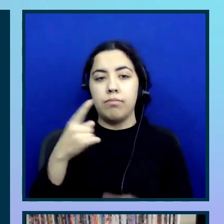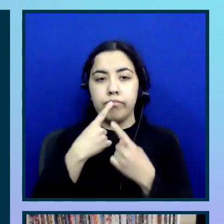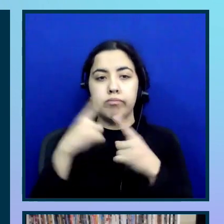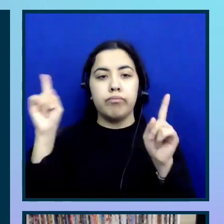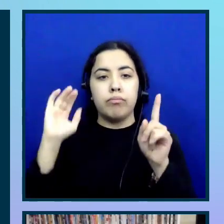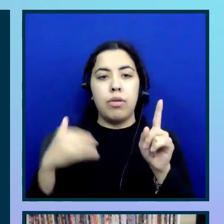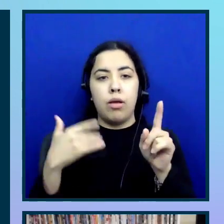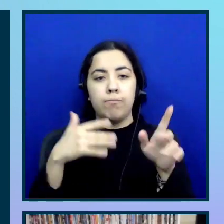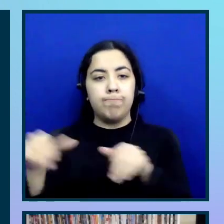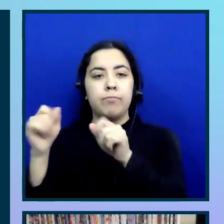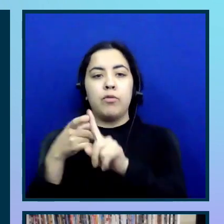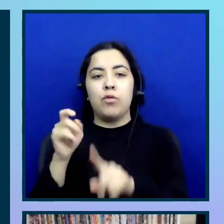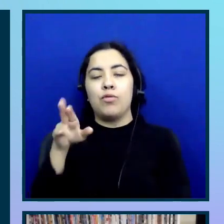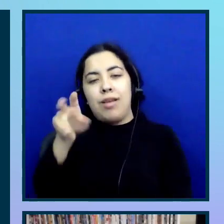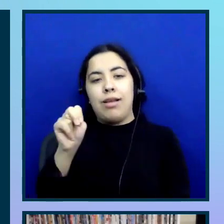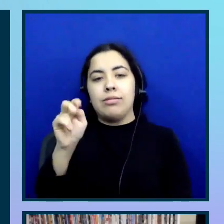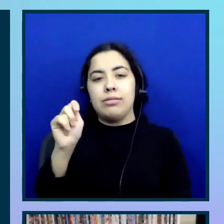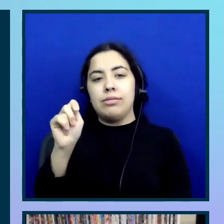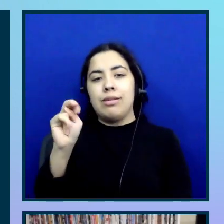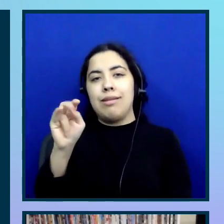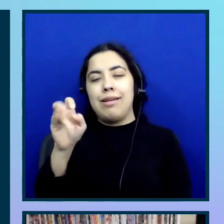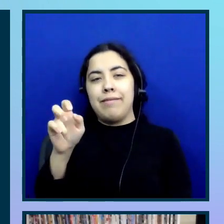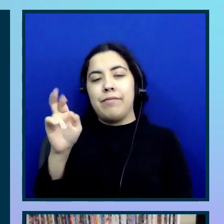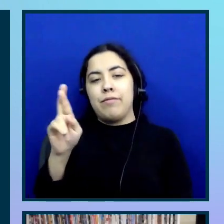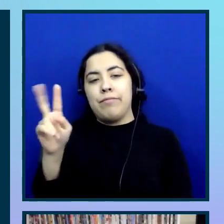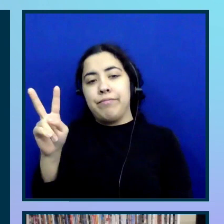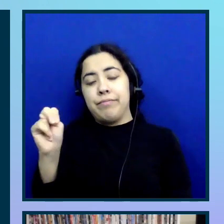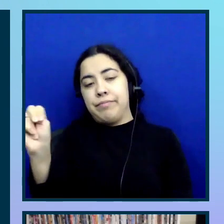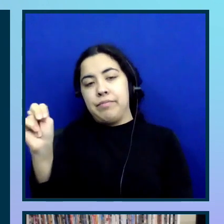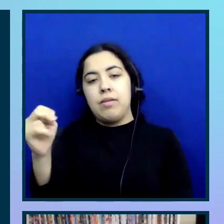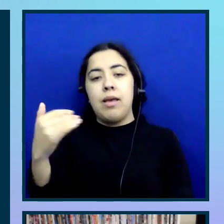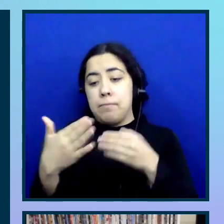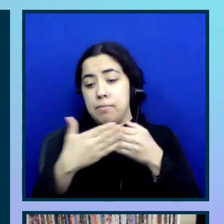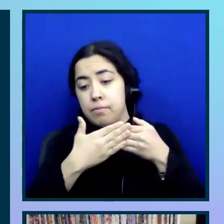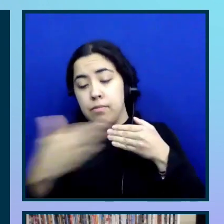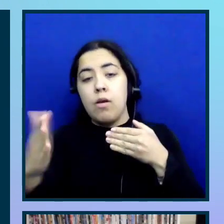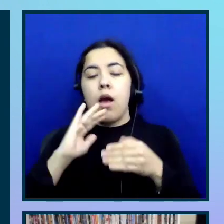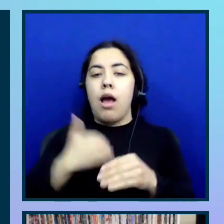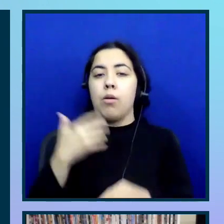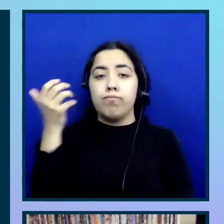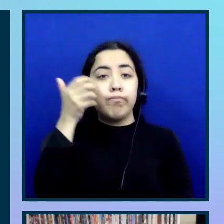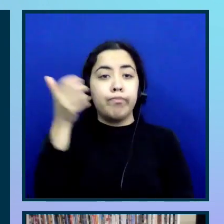This meant that from this point forward, all of our new mobile apps would be built with React Native By extension,